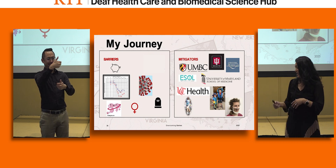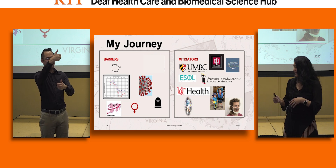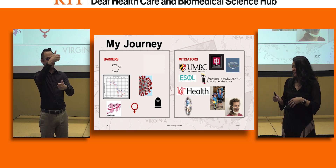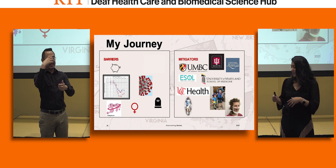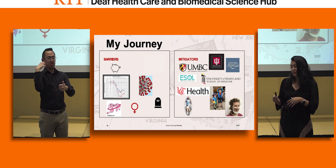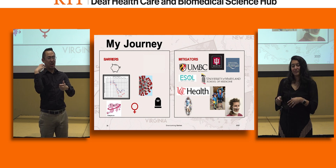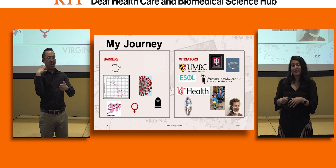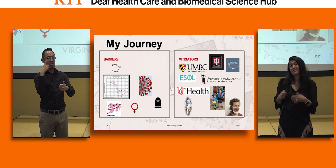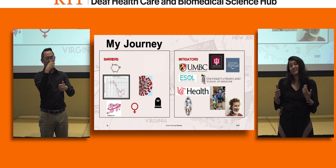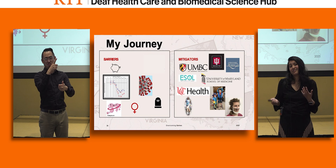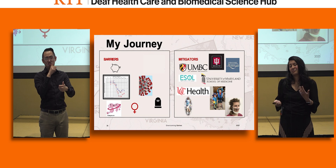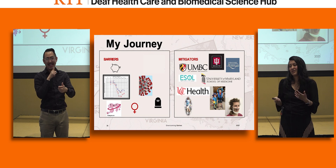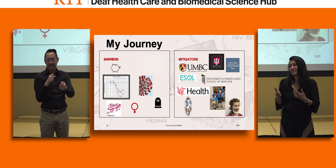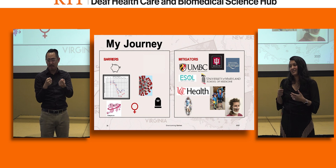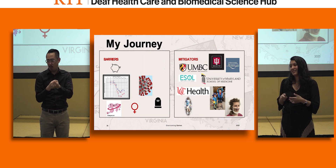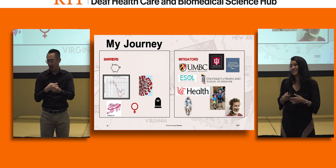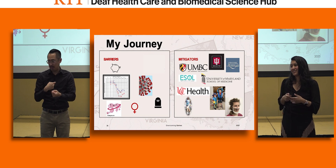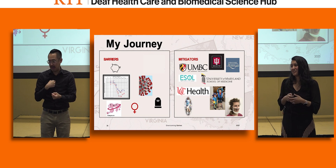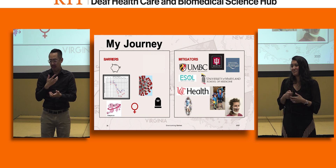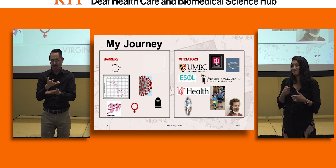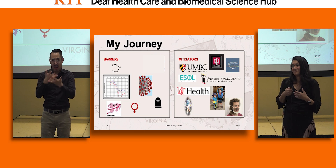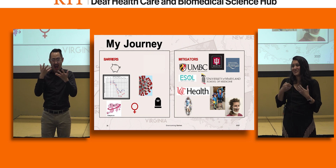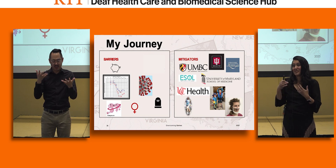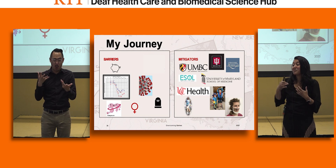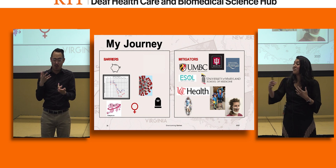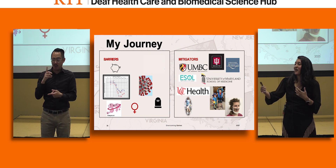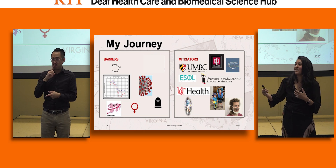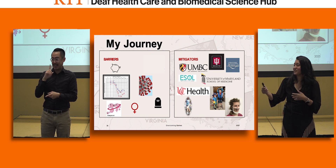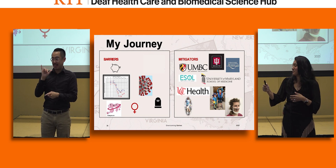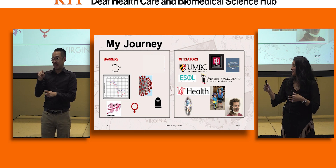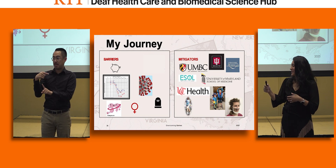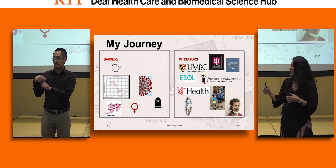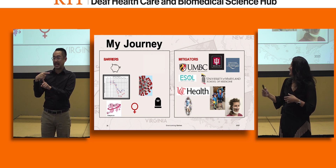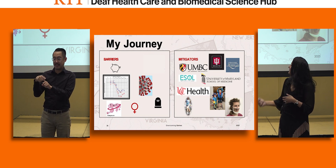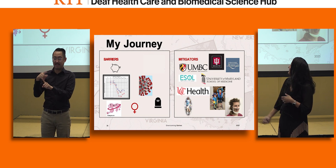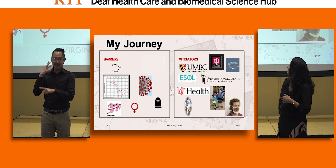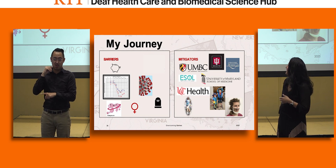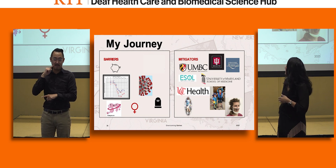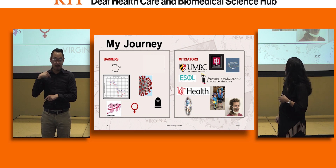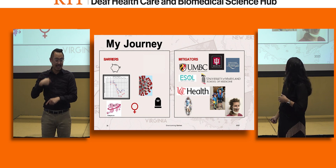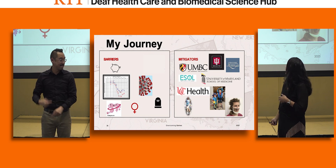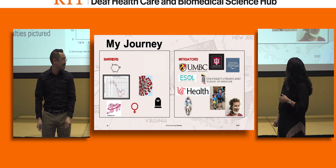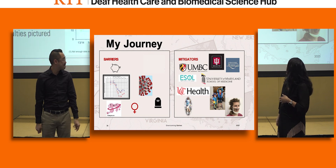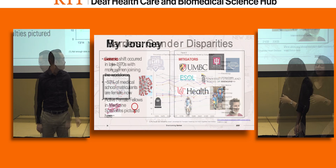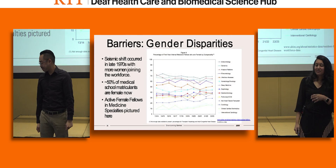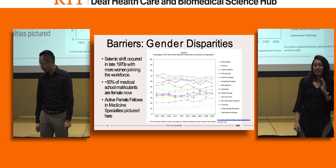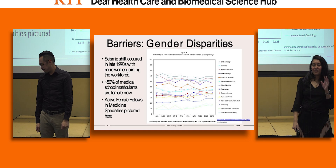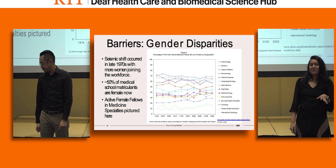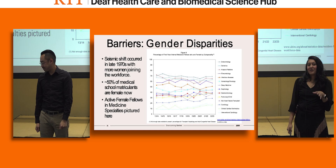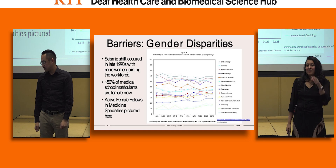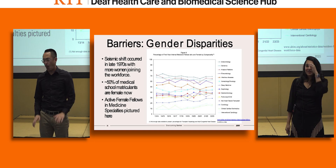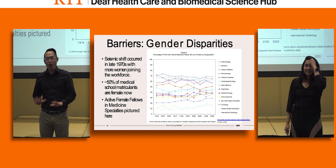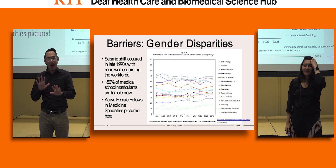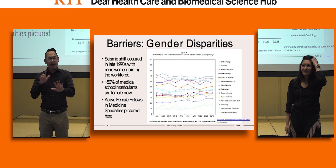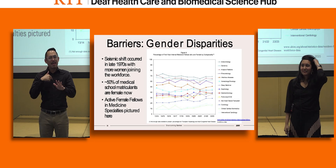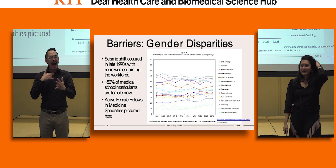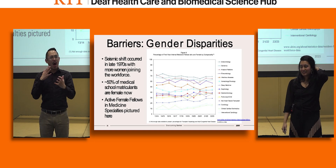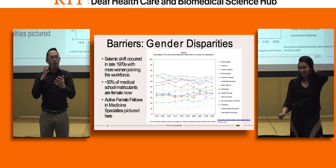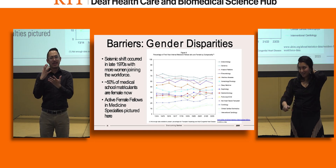And so, that's actually been a positive mitigator. So, I want to take a second.